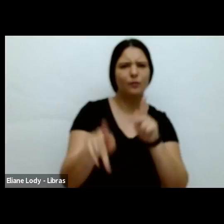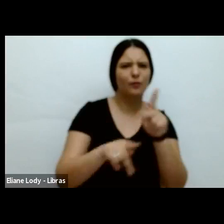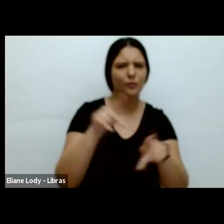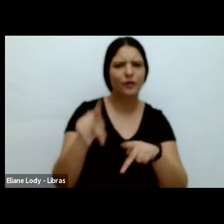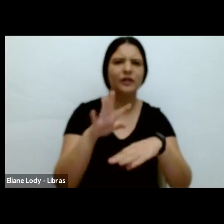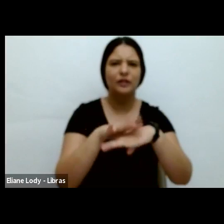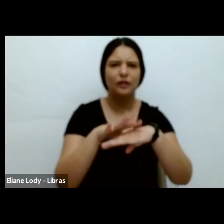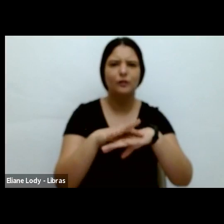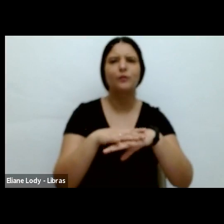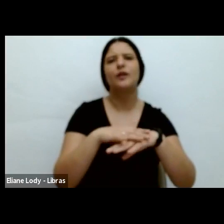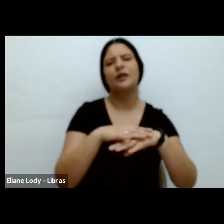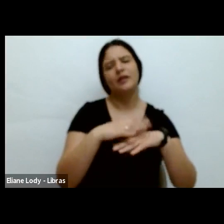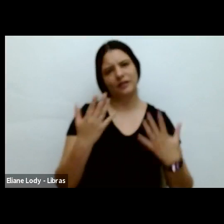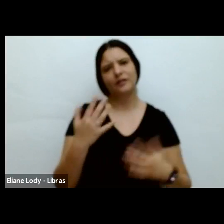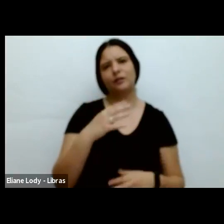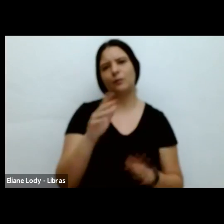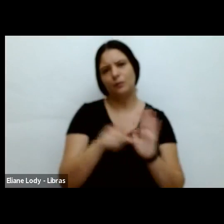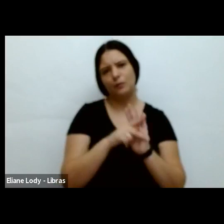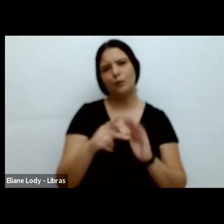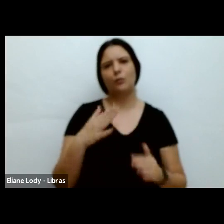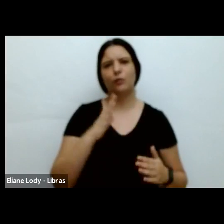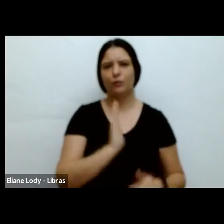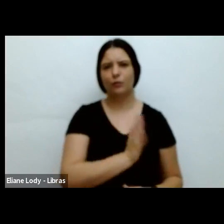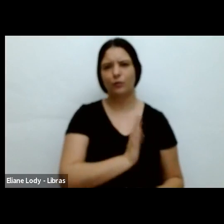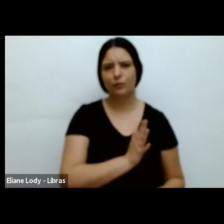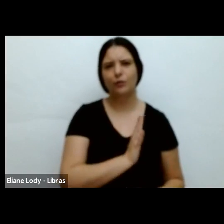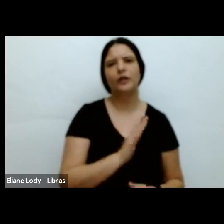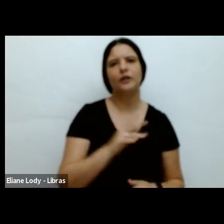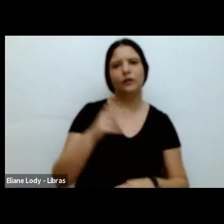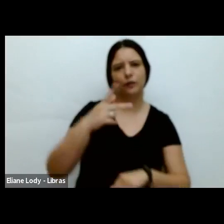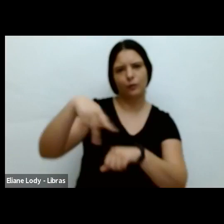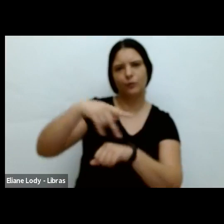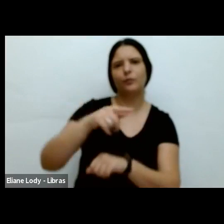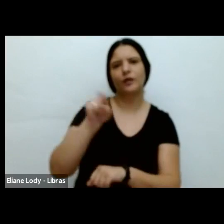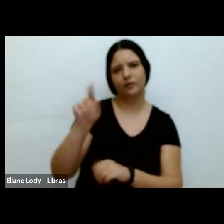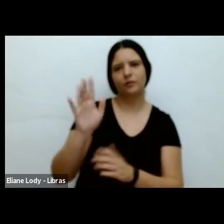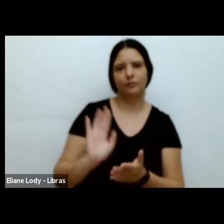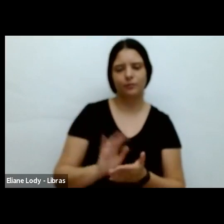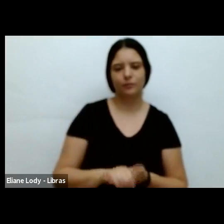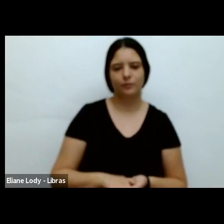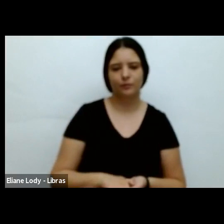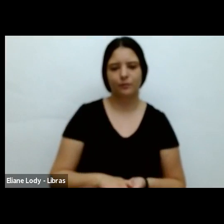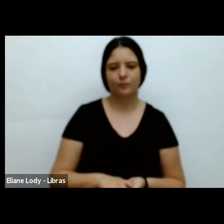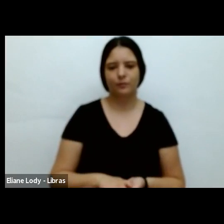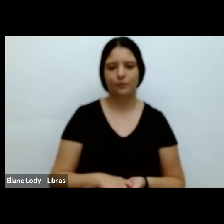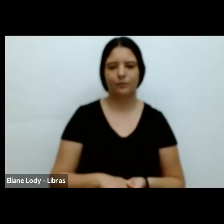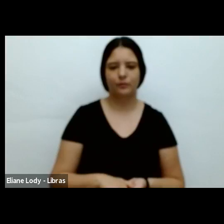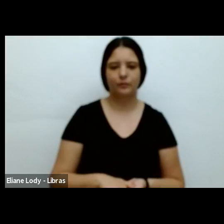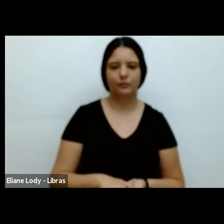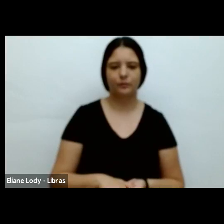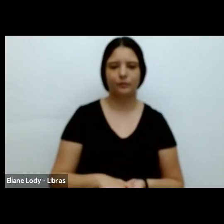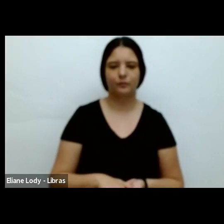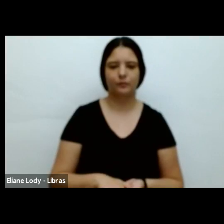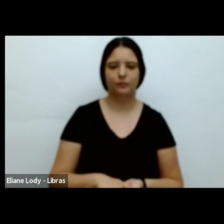disease, brought disease, problem in it disease, problem in, in, in the country. And it's self evident